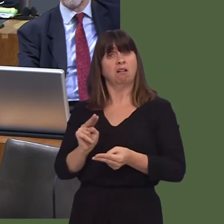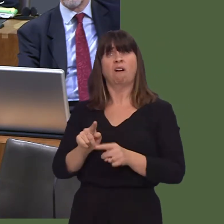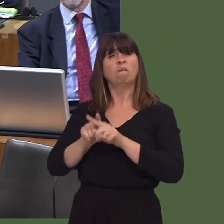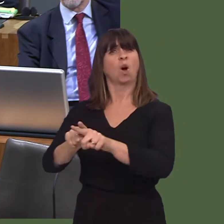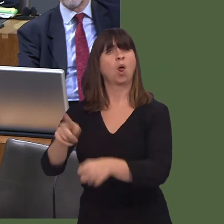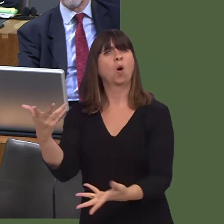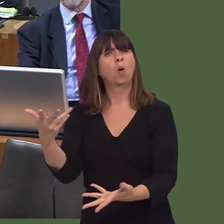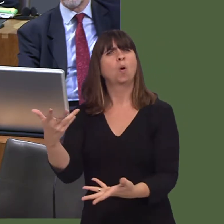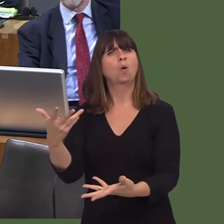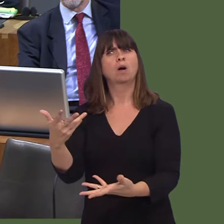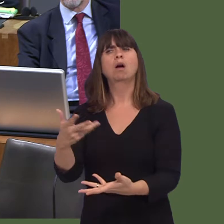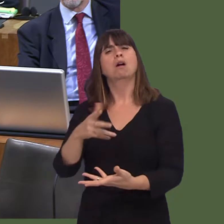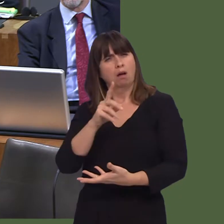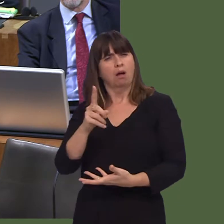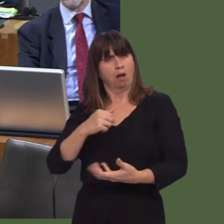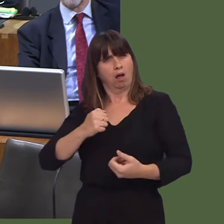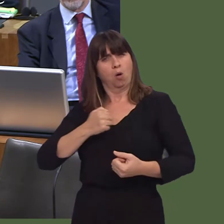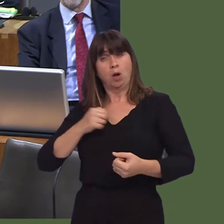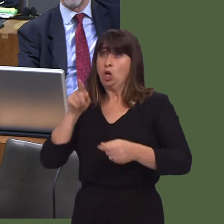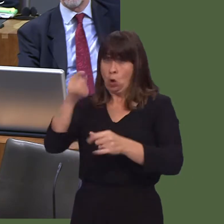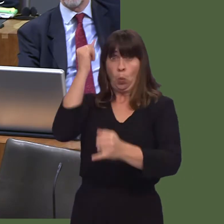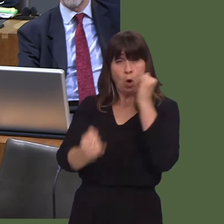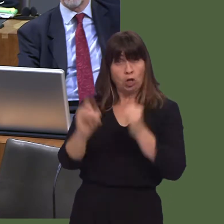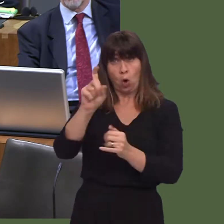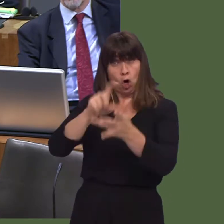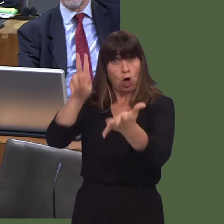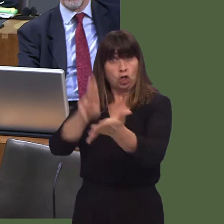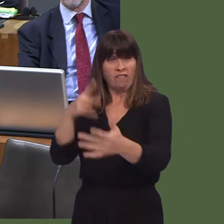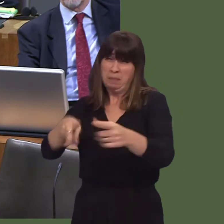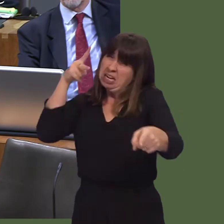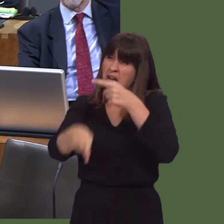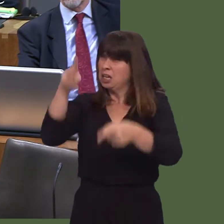put the longest form of austerity in Britain that any Government has ever doneóeveróand